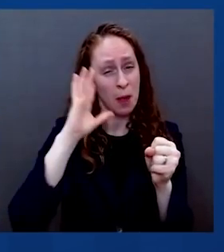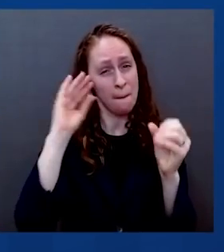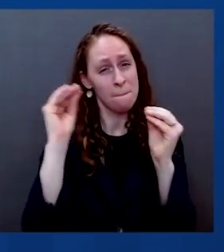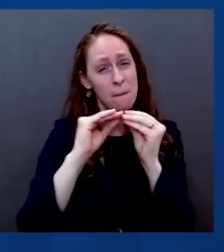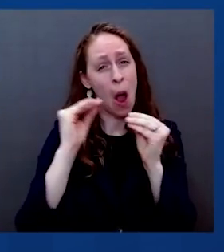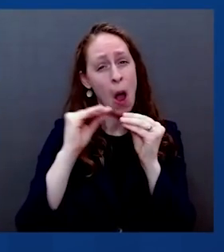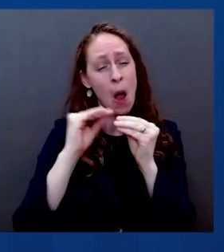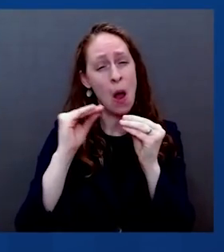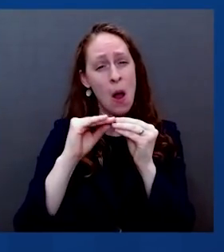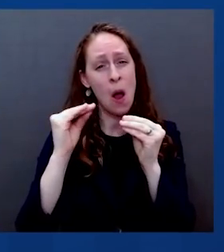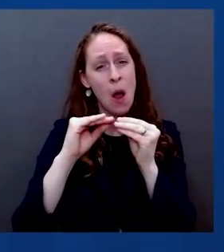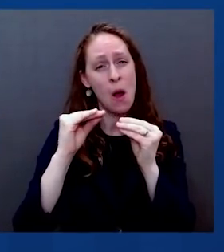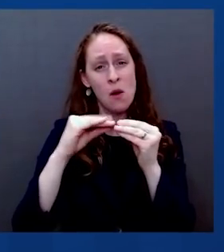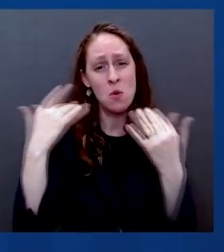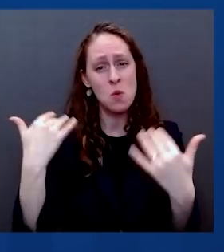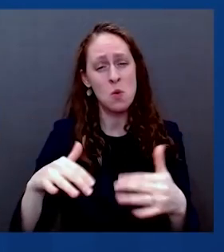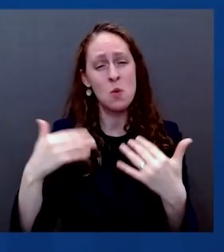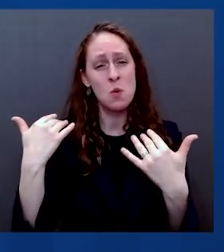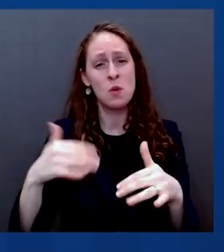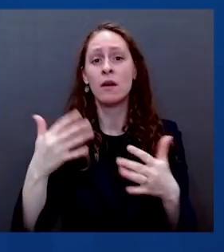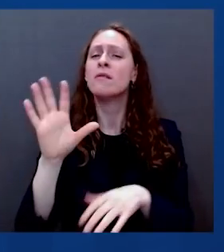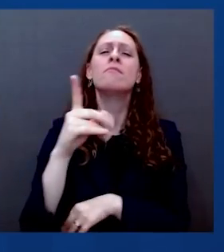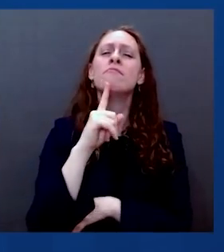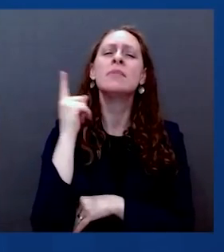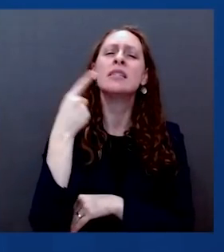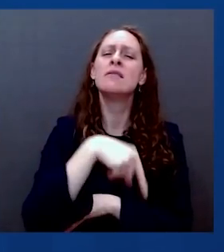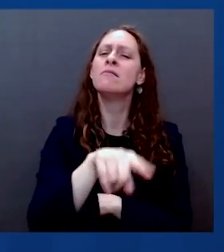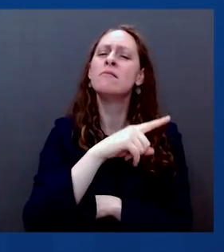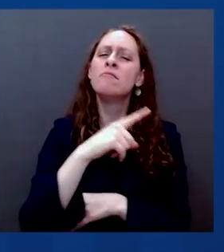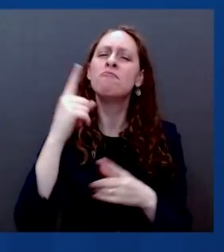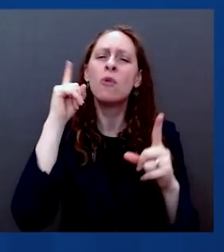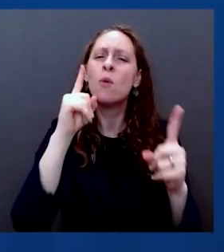something states can respect or ignore.